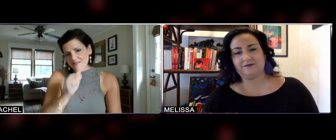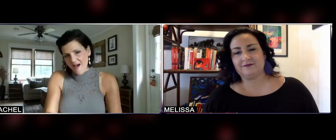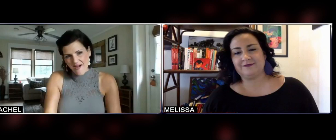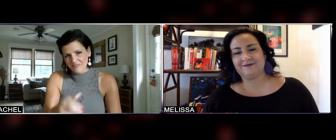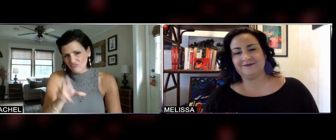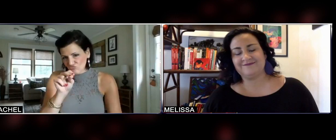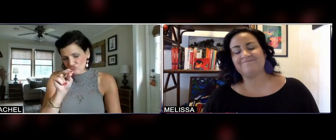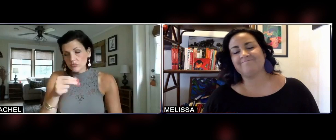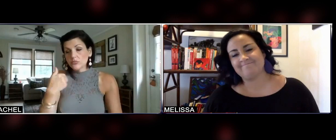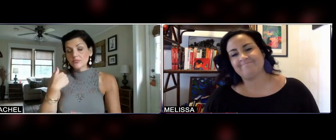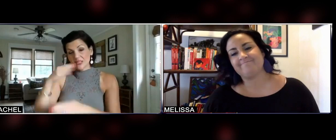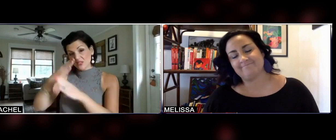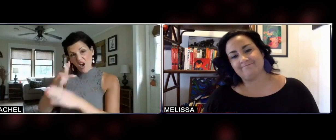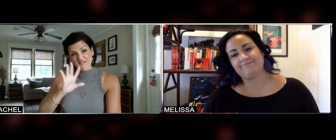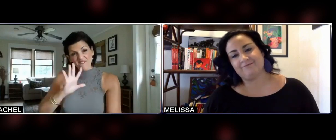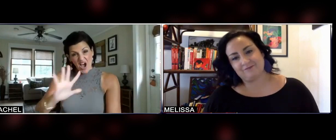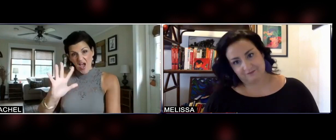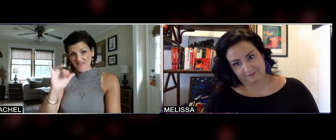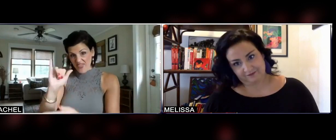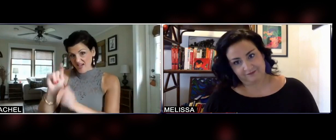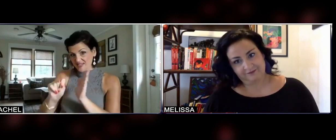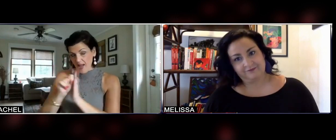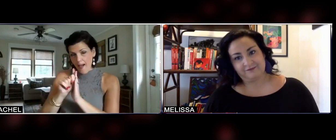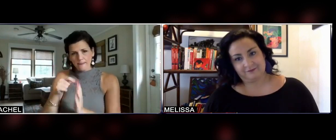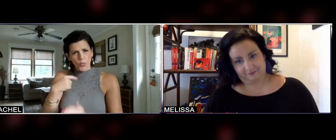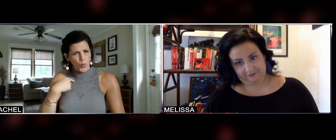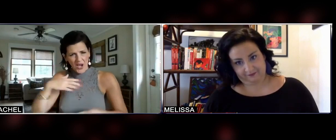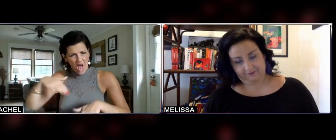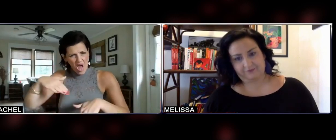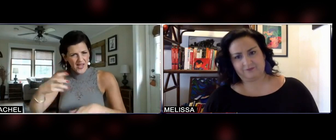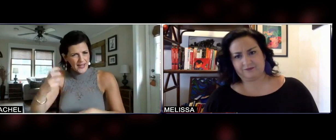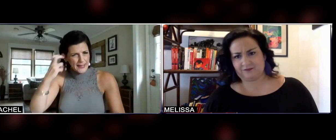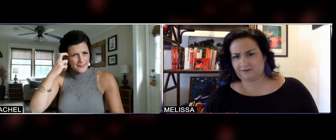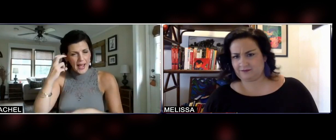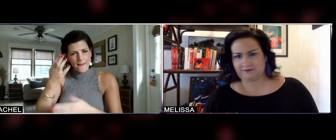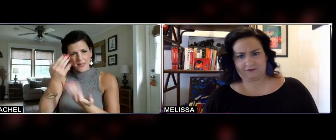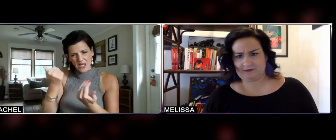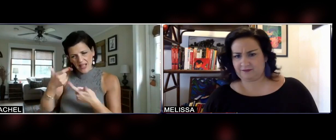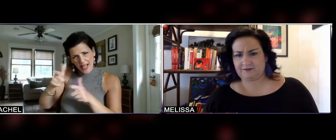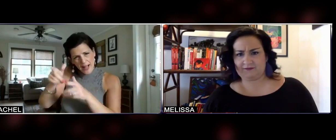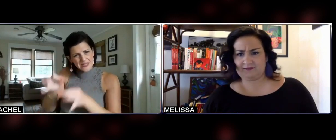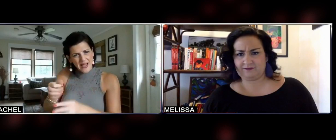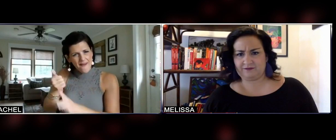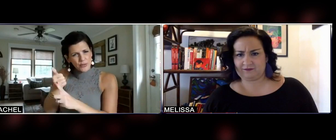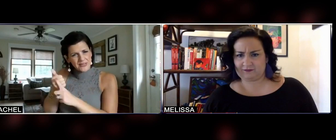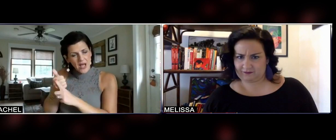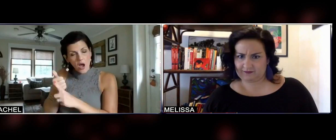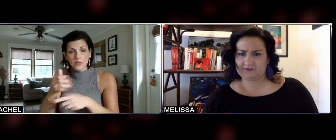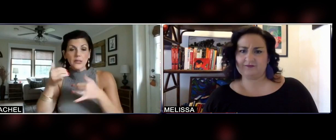This is not entirely true. My son, who was 5 at the time, had not received an implant. We wanted to let him to decide for himself,